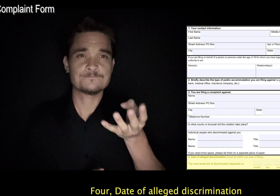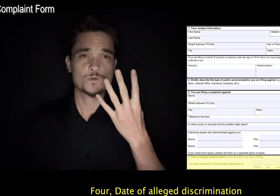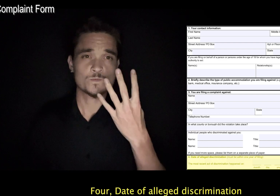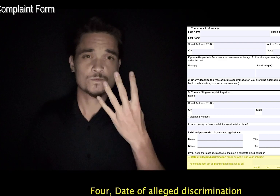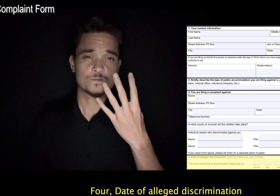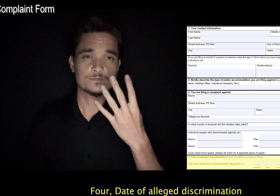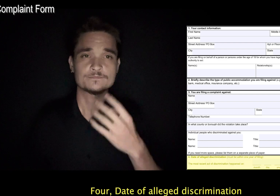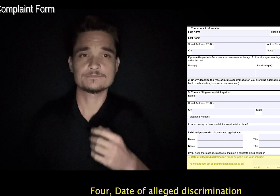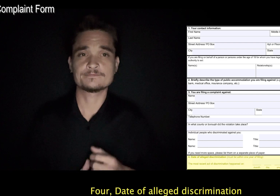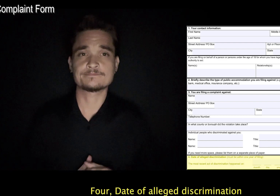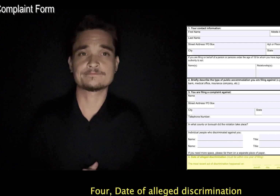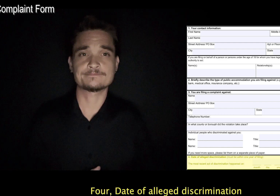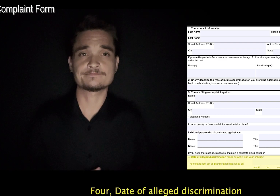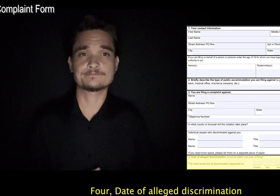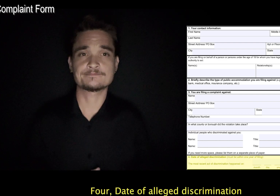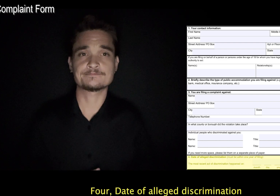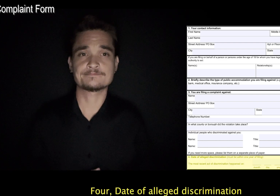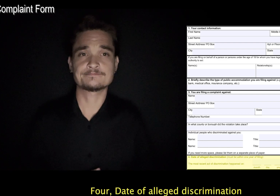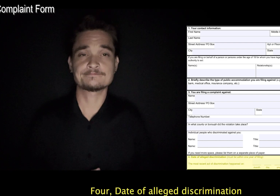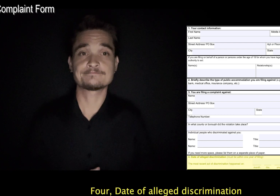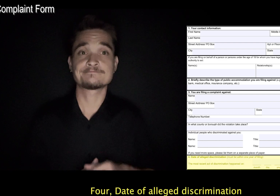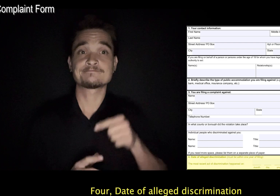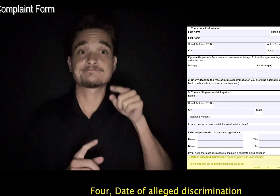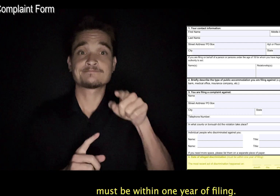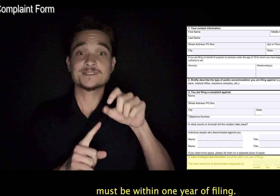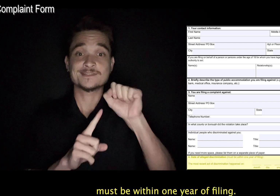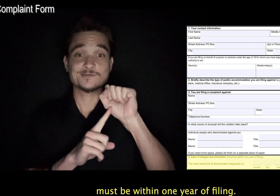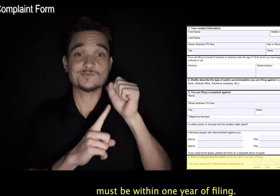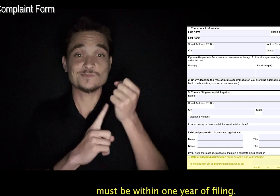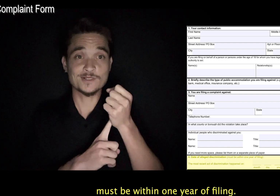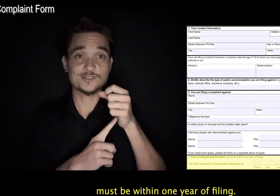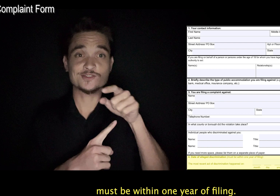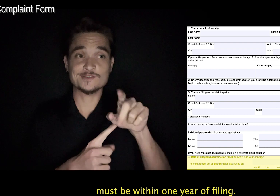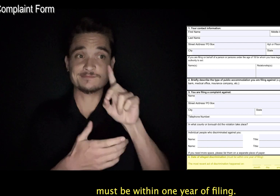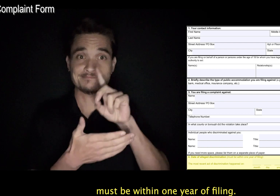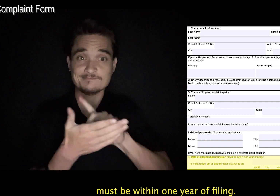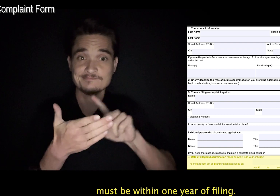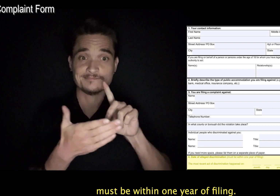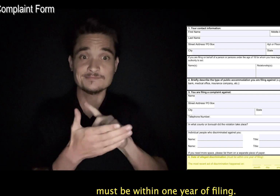Four, Date of alleged discrimination must be within one year of filing.